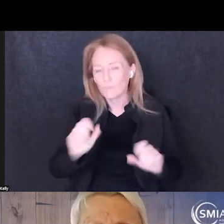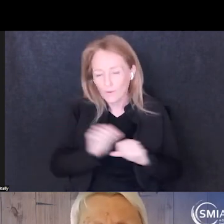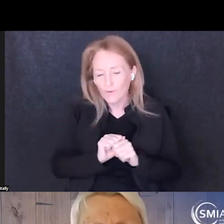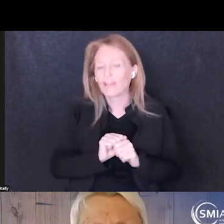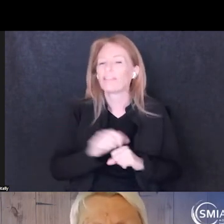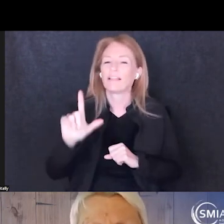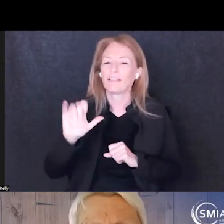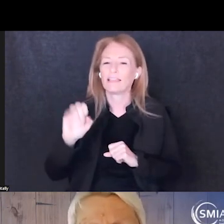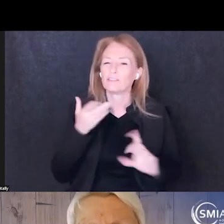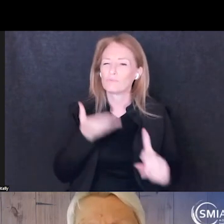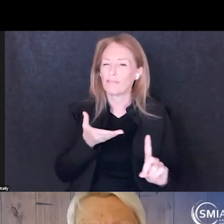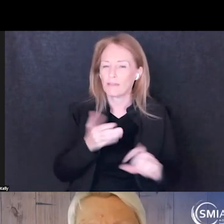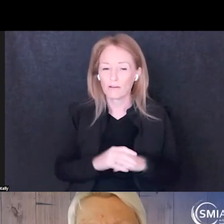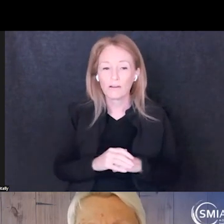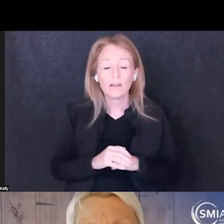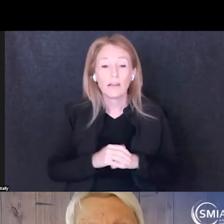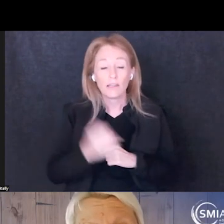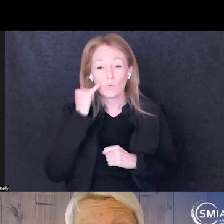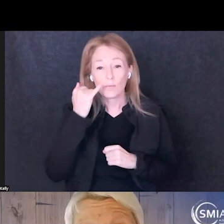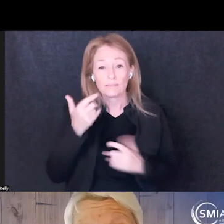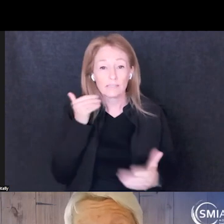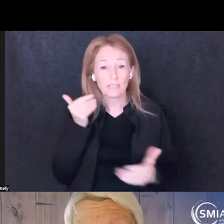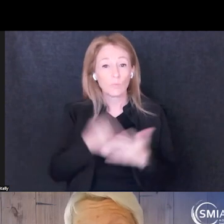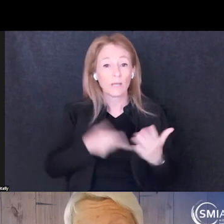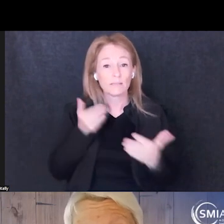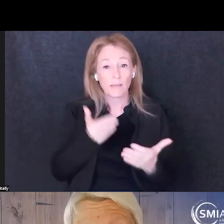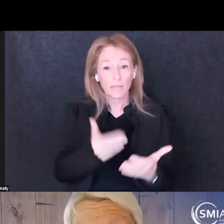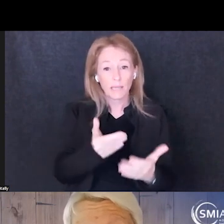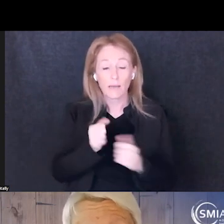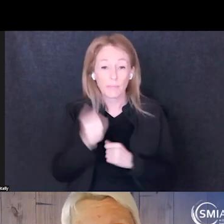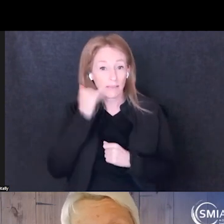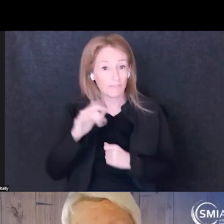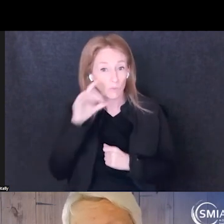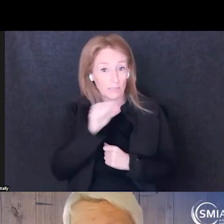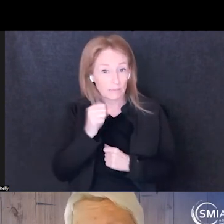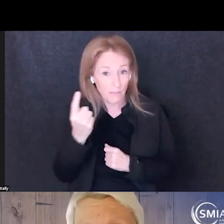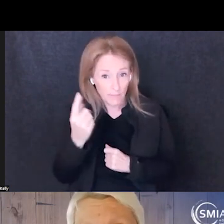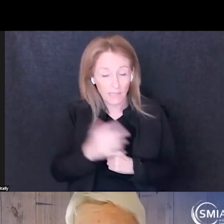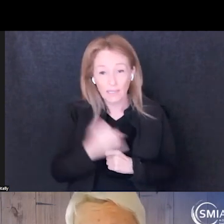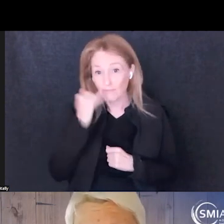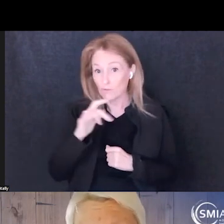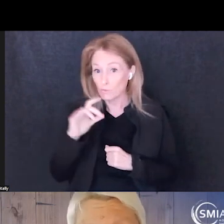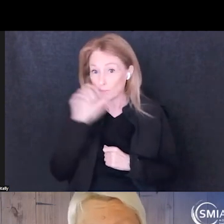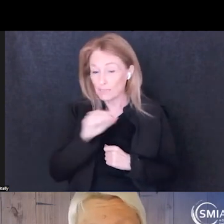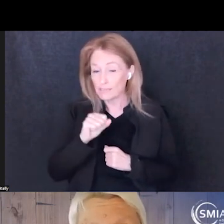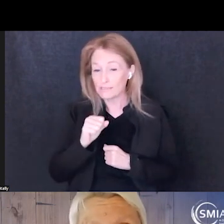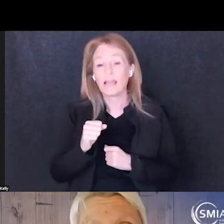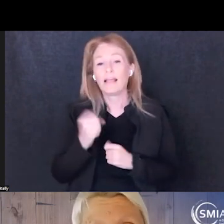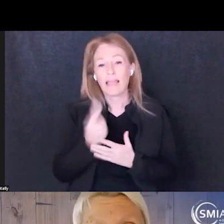YOU CAN SEE WHAT IS COMING UP AND IF YOU MISSED SOMETHING. FOR EXAMPLE, IF YOU MISSED LAST WEEKS, IT IS A YOUTUBE.